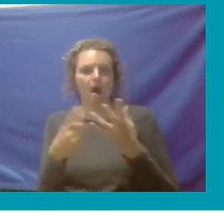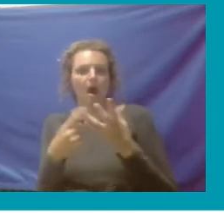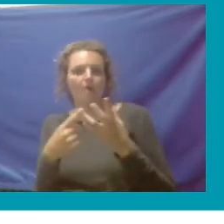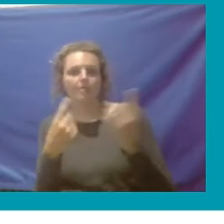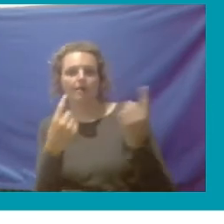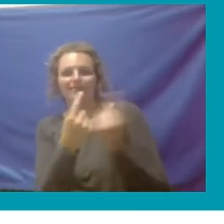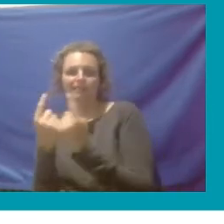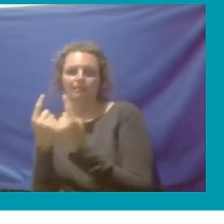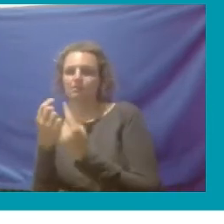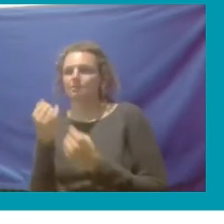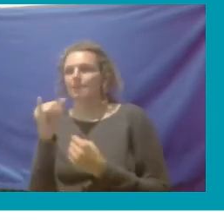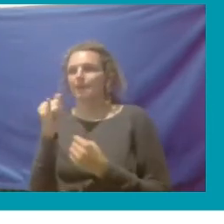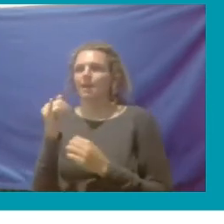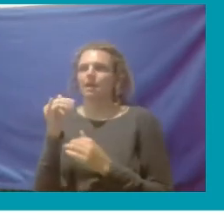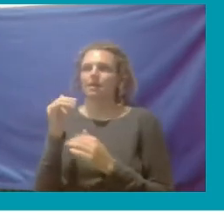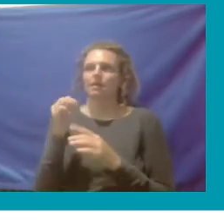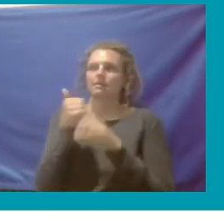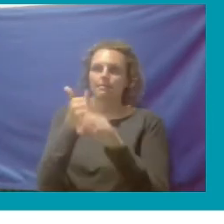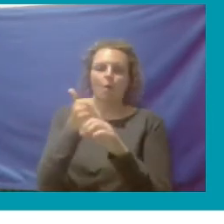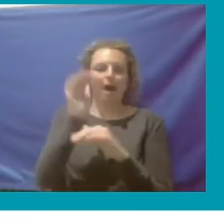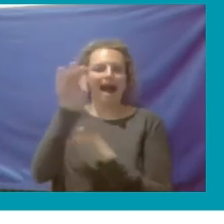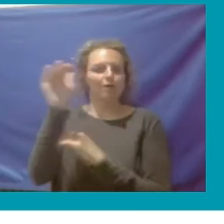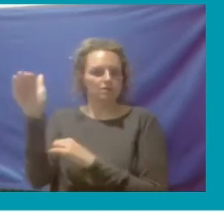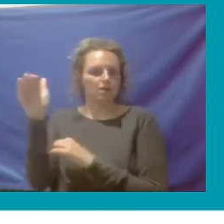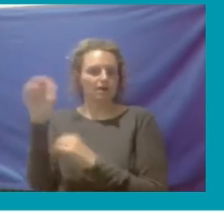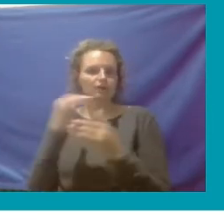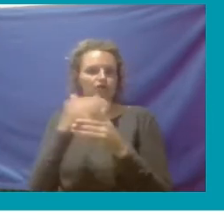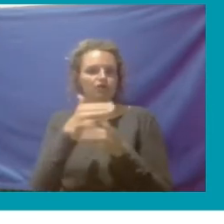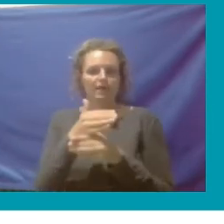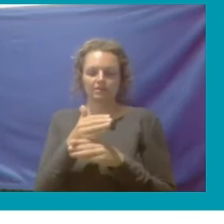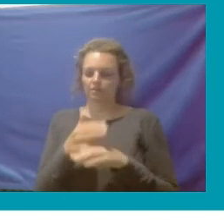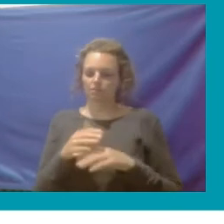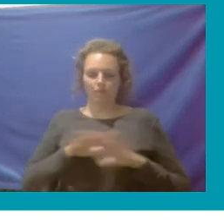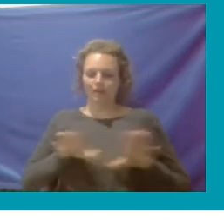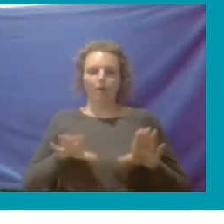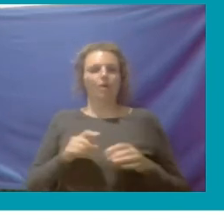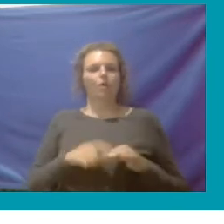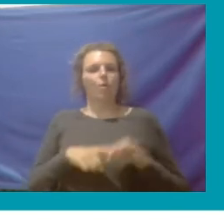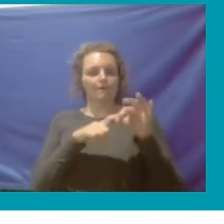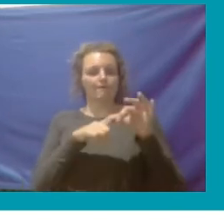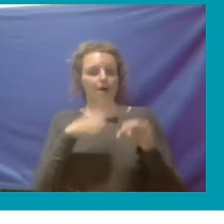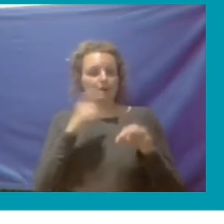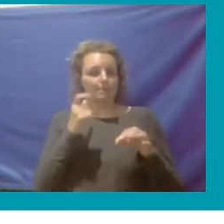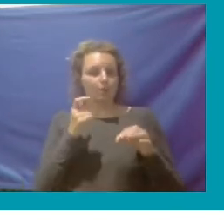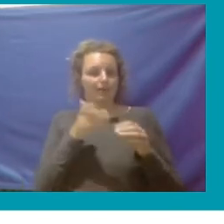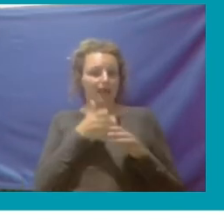that's not something where qualified in, but we can always sign post you to somewhere else.